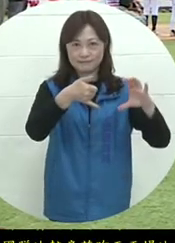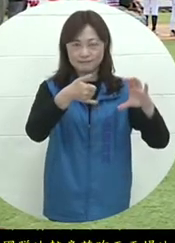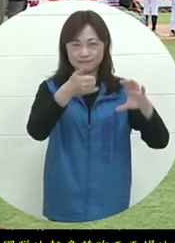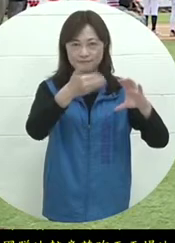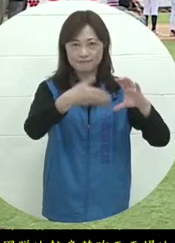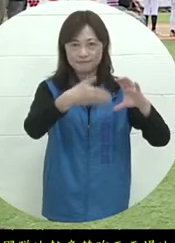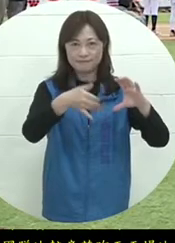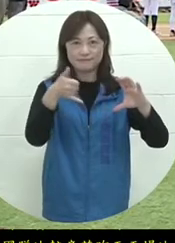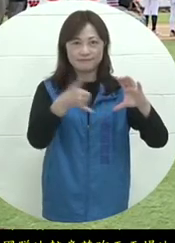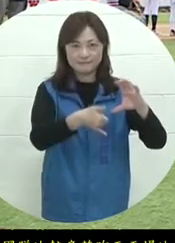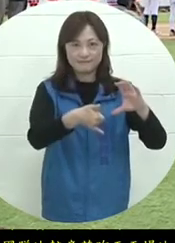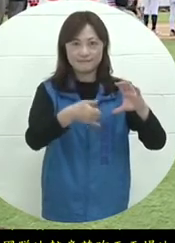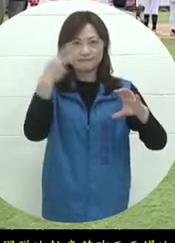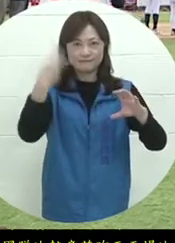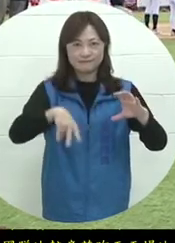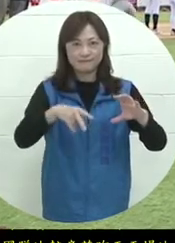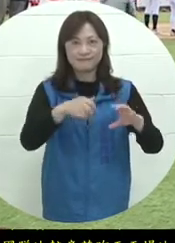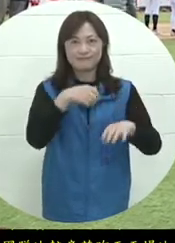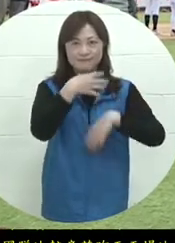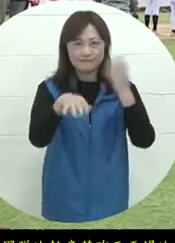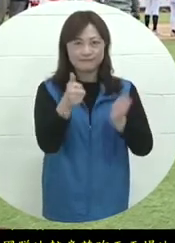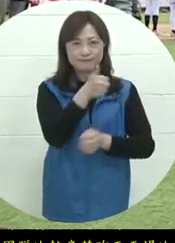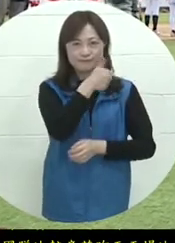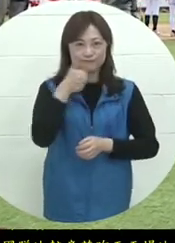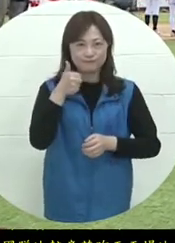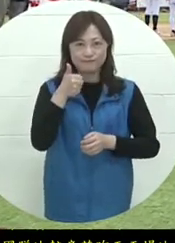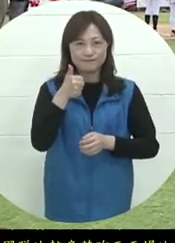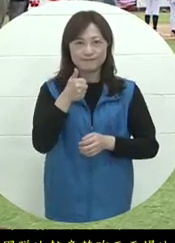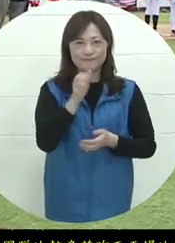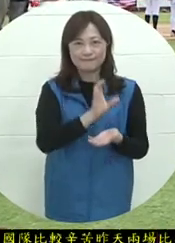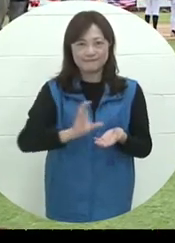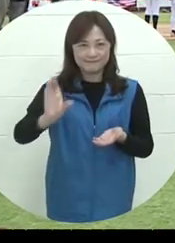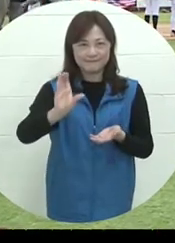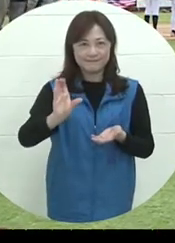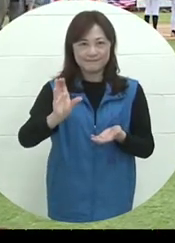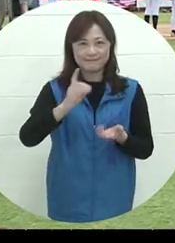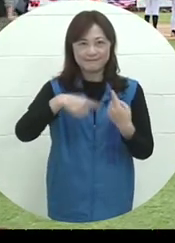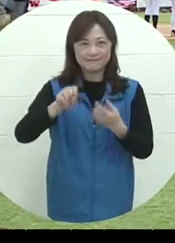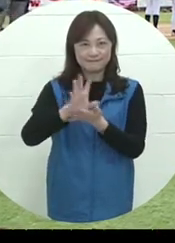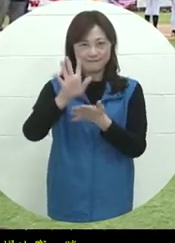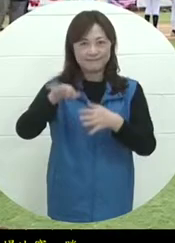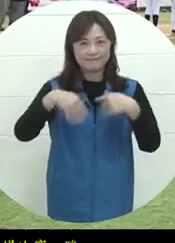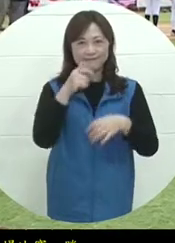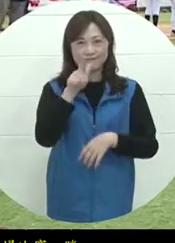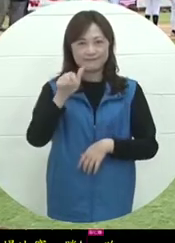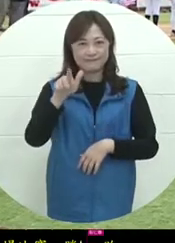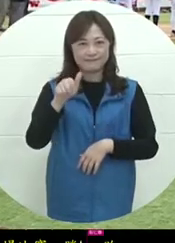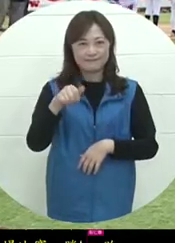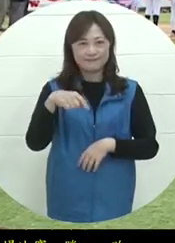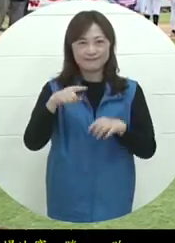also uses sign language to do the broadcast for everyone. The sign language teacher Zhang Charity